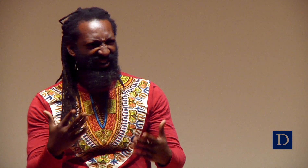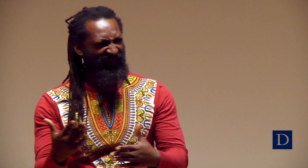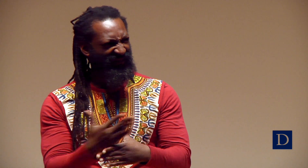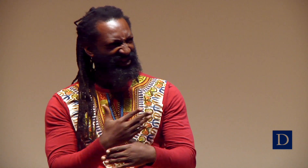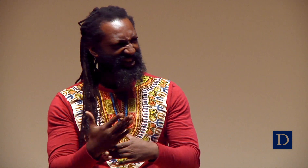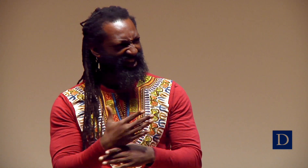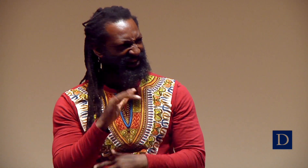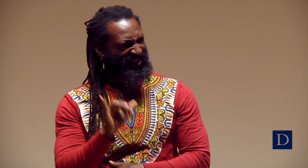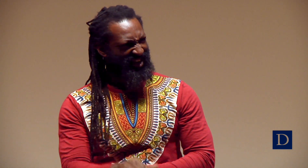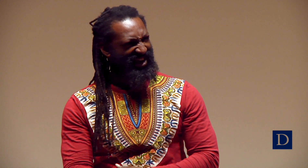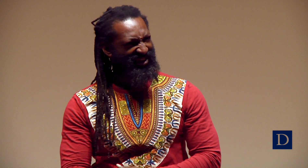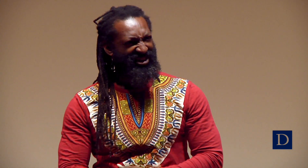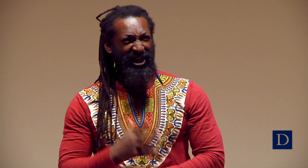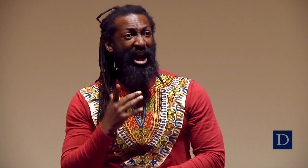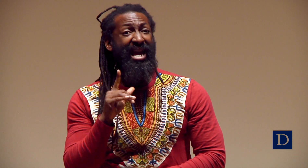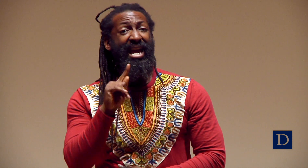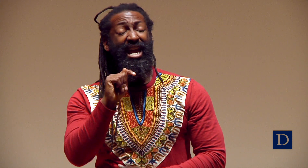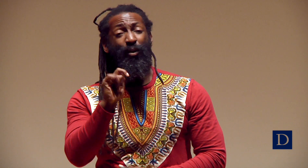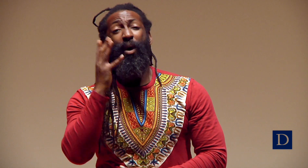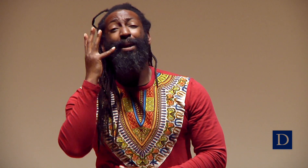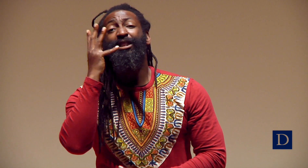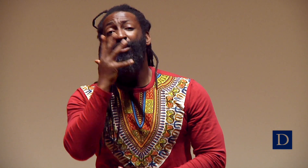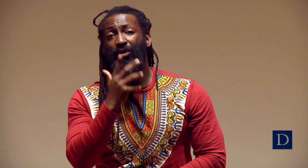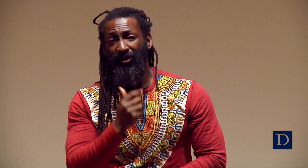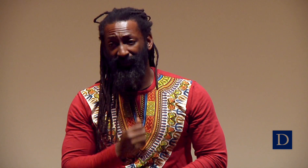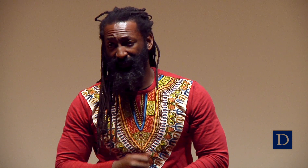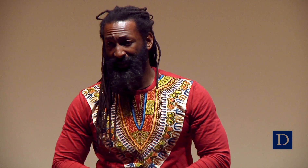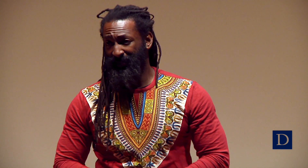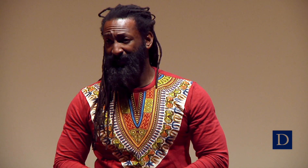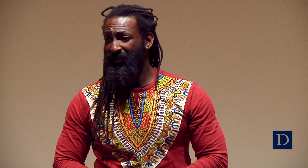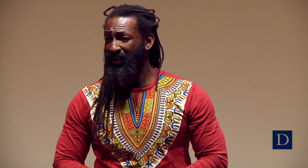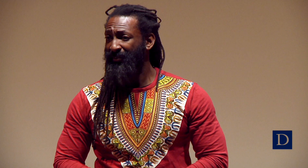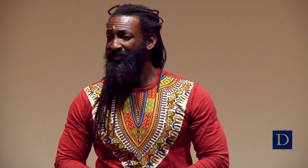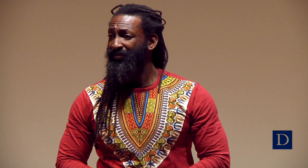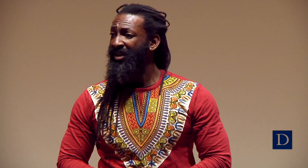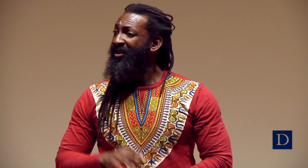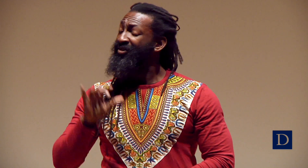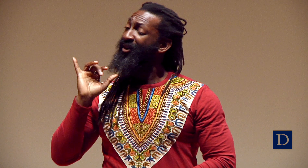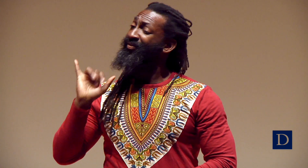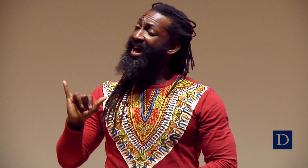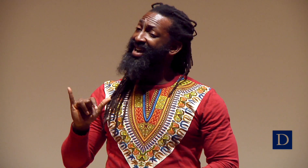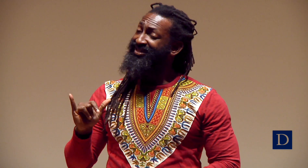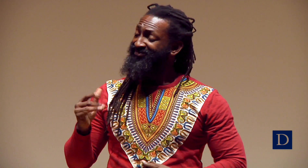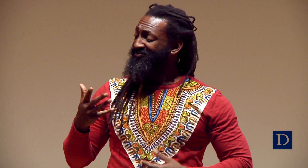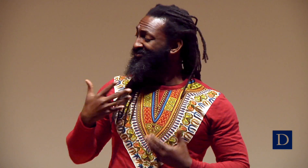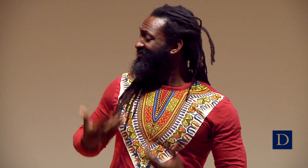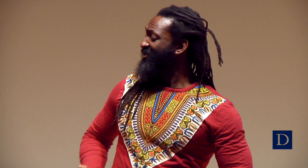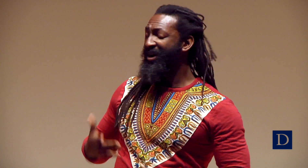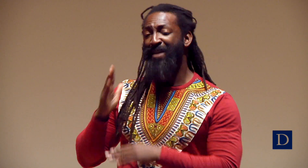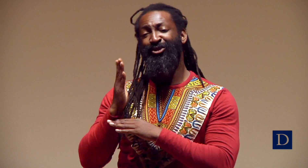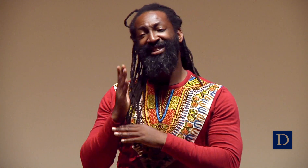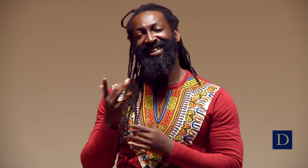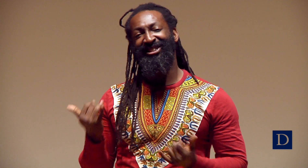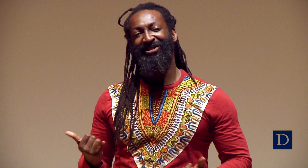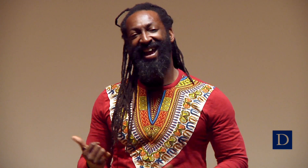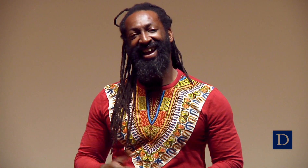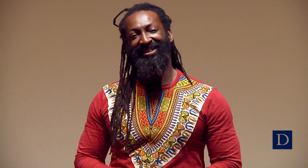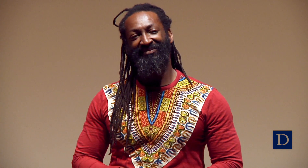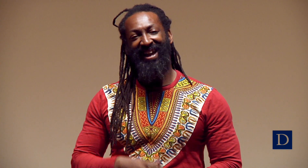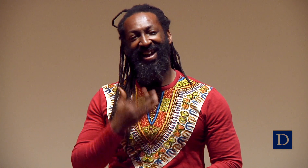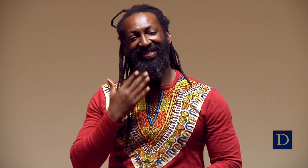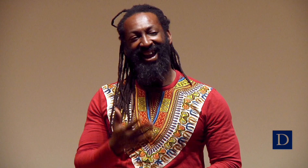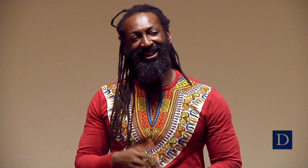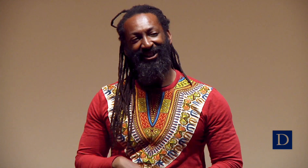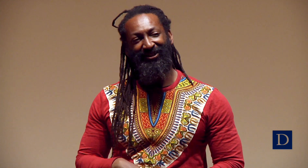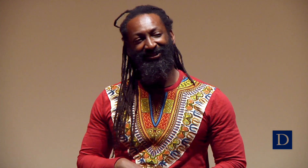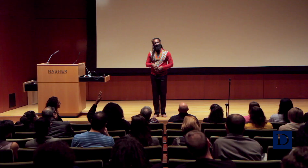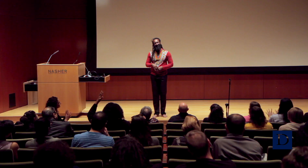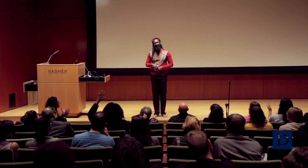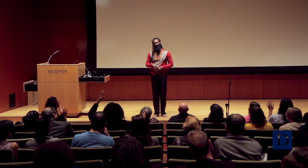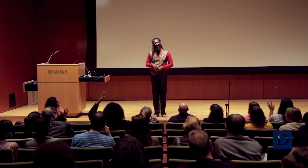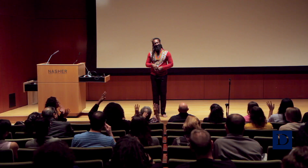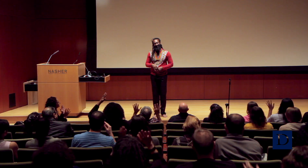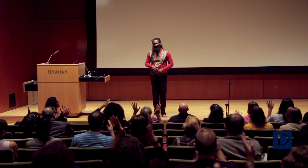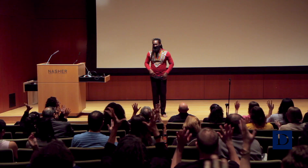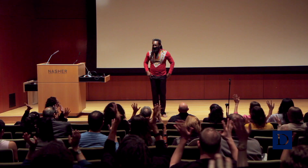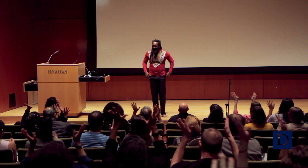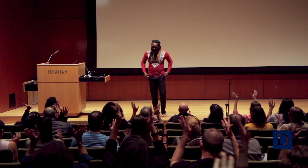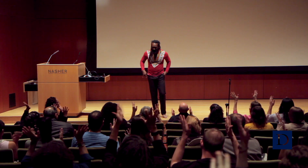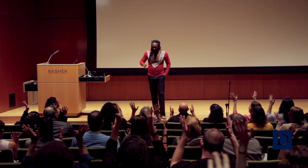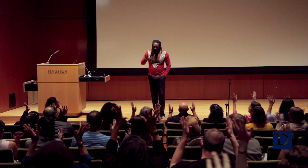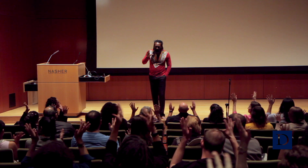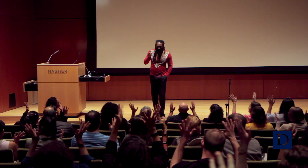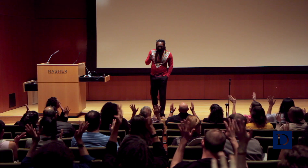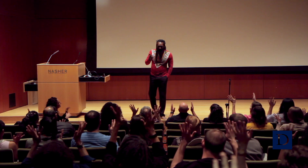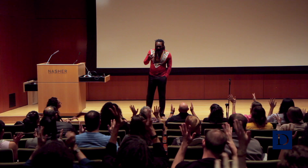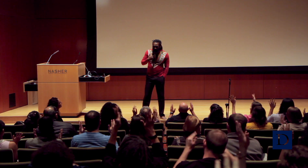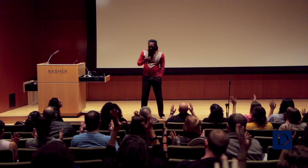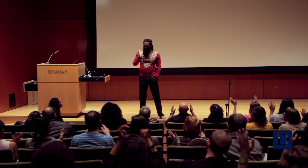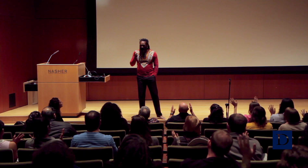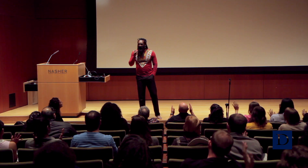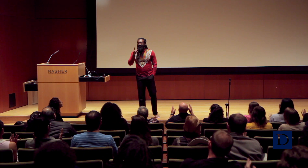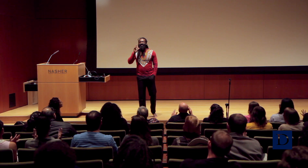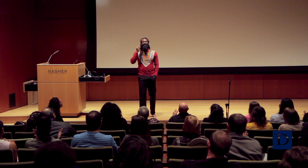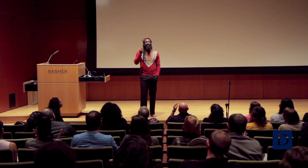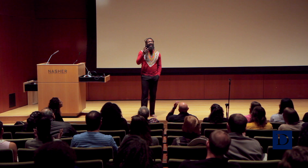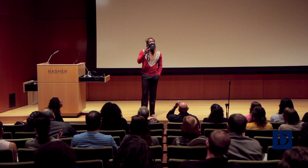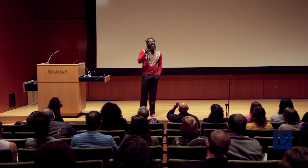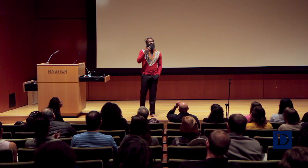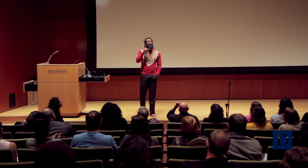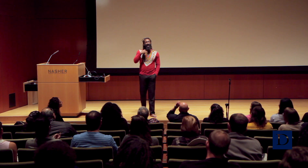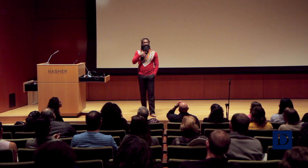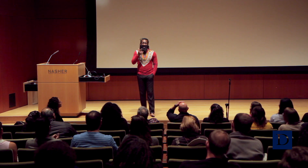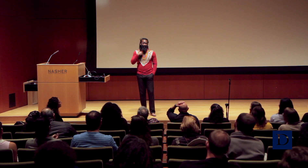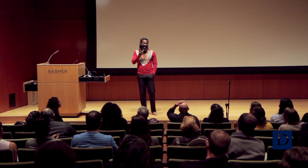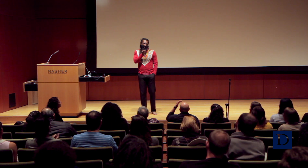So thank you for sharing that. It was beautiful. So that’s my presentation today, and I thank you.